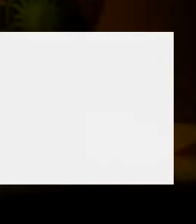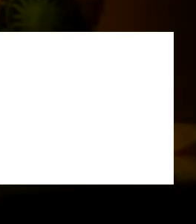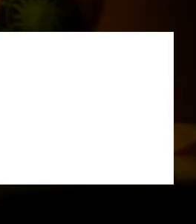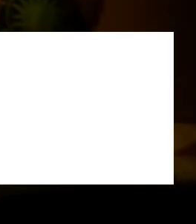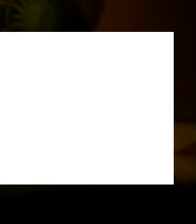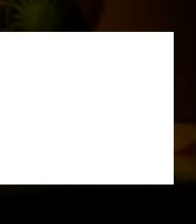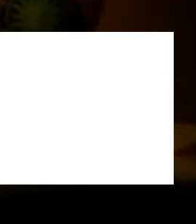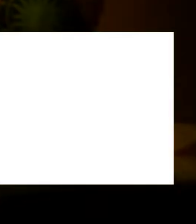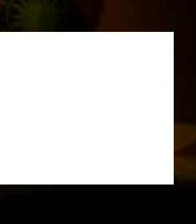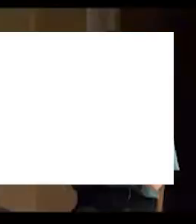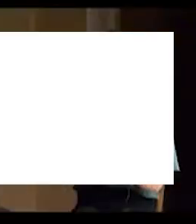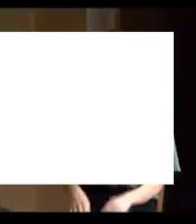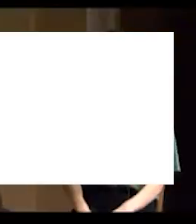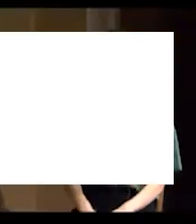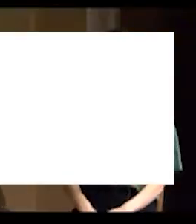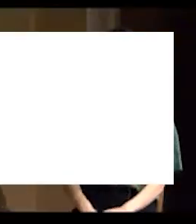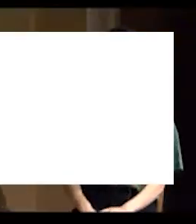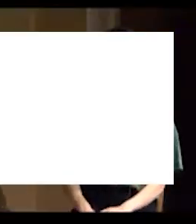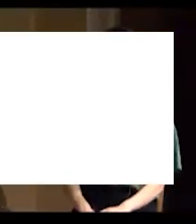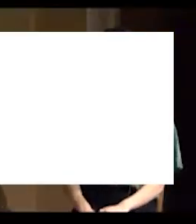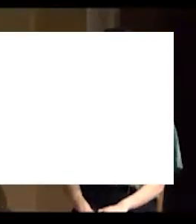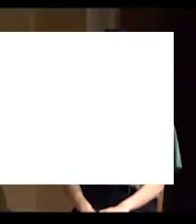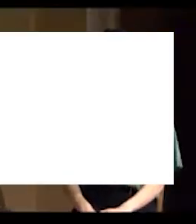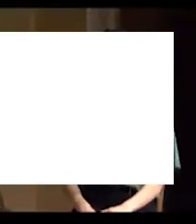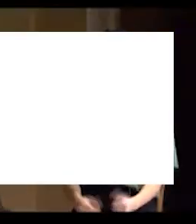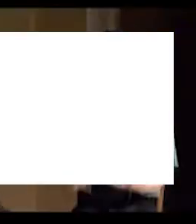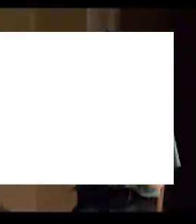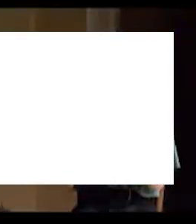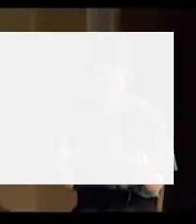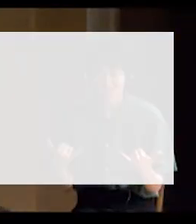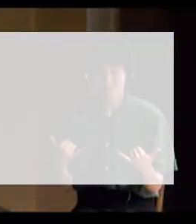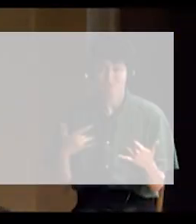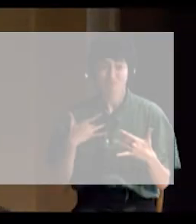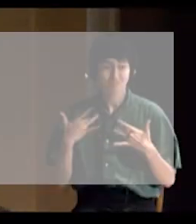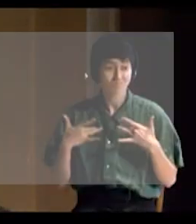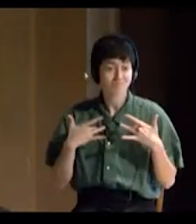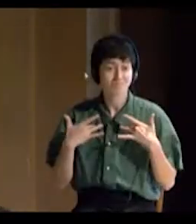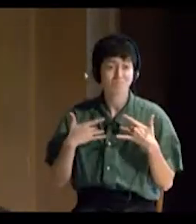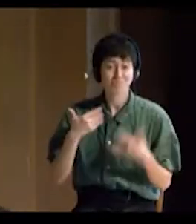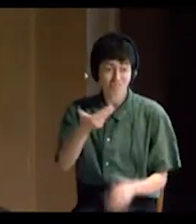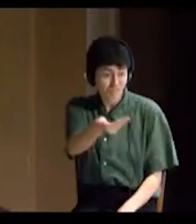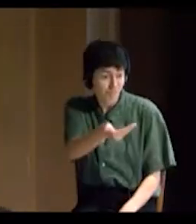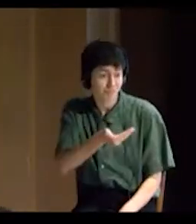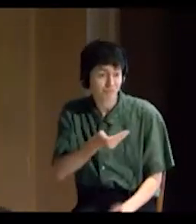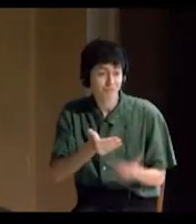Okay, it is now my pleasure to introduce our next speaker, Dr. Richie Hodel.